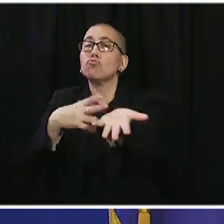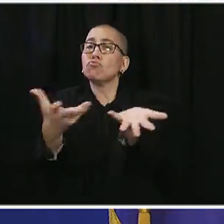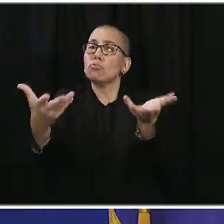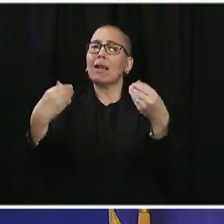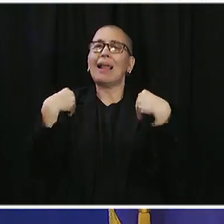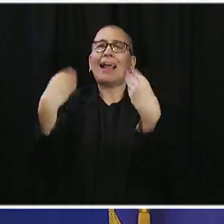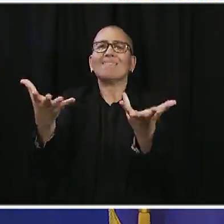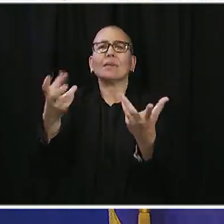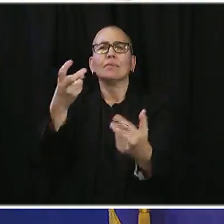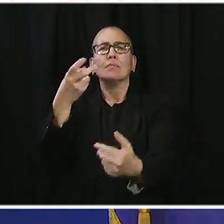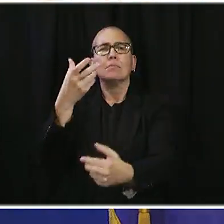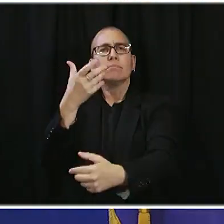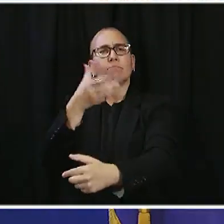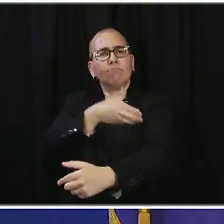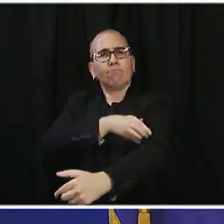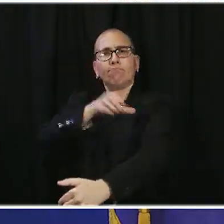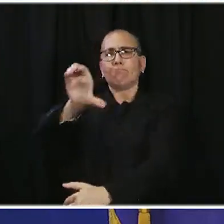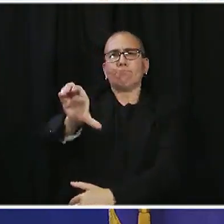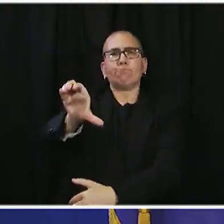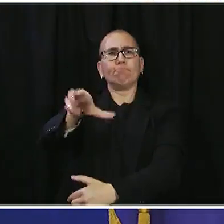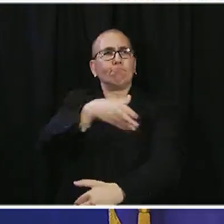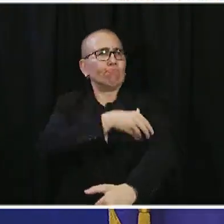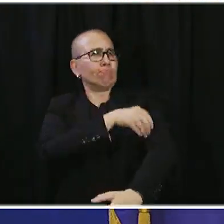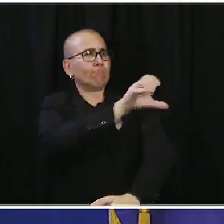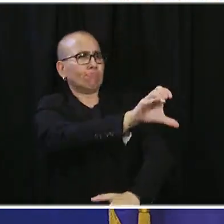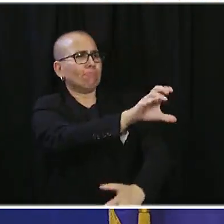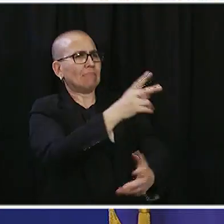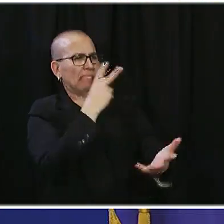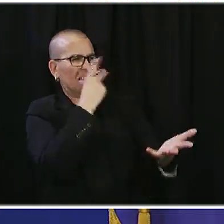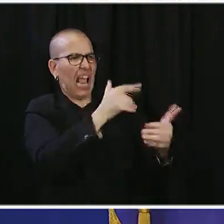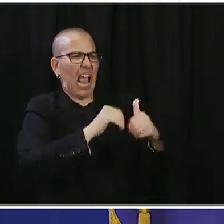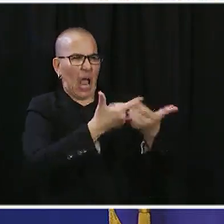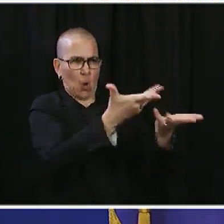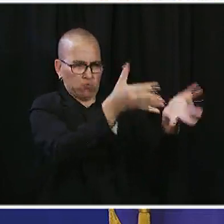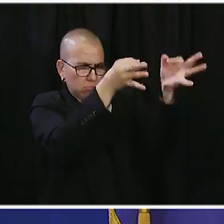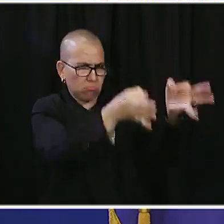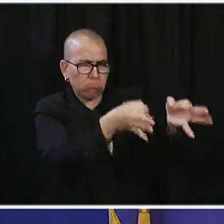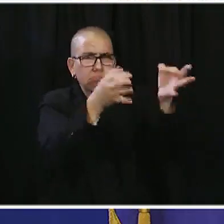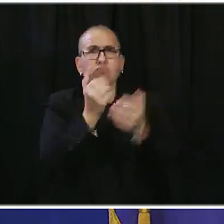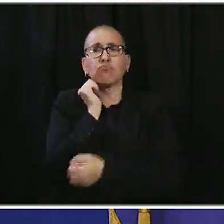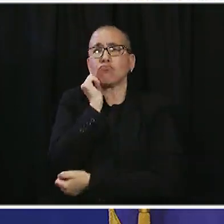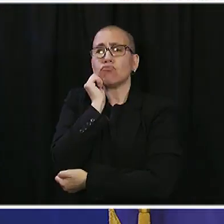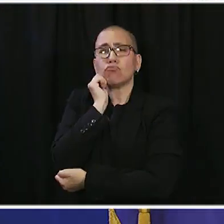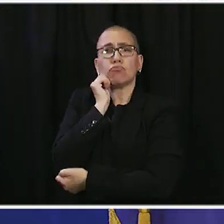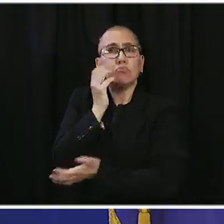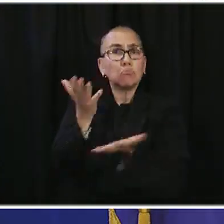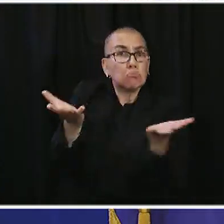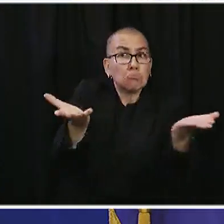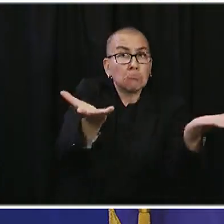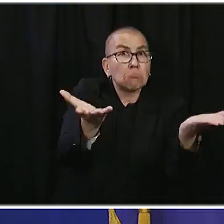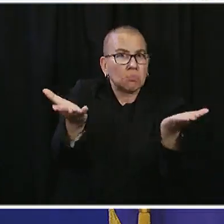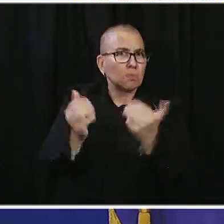THAT'S WHY I DON'T WANT TO PUT A DATE CERTAIN. I WANT TO GIVE THE LEAD TIME THAT RESTAURANTS ARE ROLLING BACK UP, FOLKS WHO DO HAVE THE OUTSIDE SPACE, AND I THINK THE